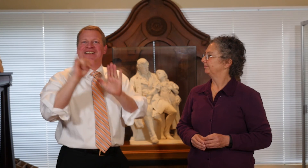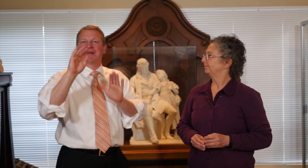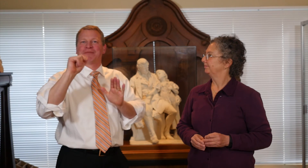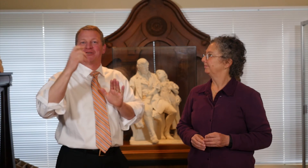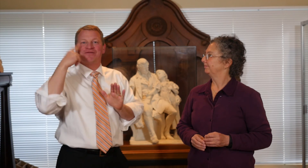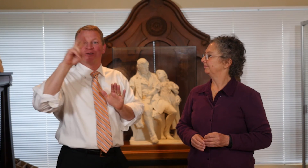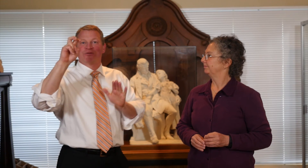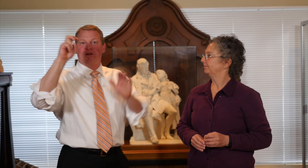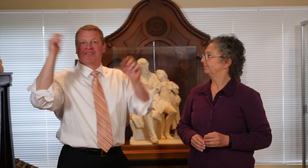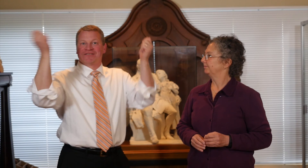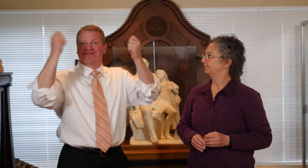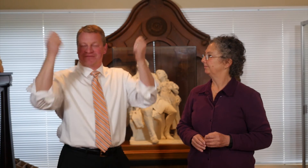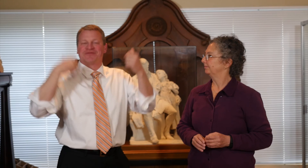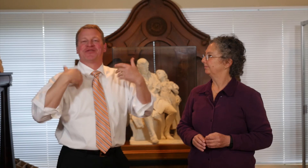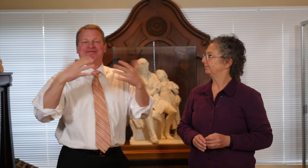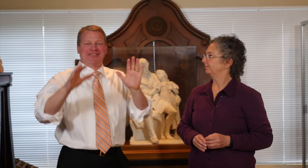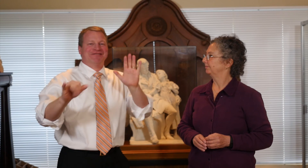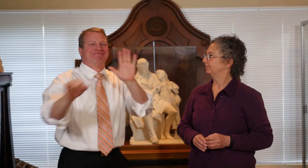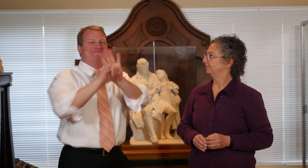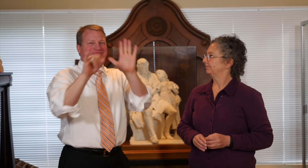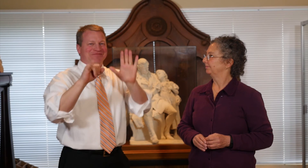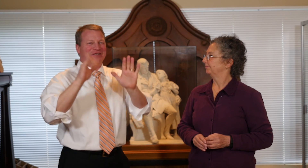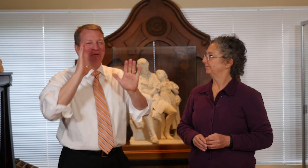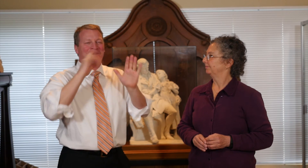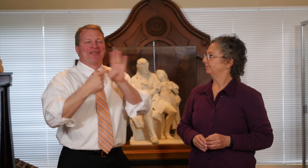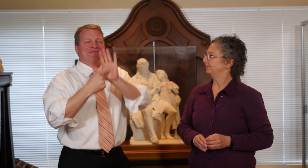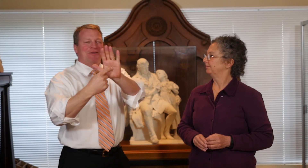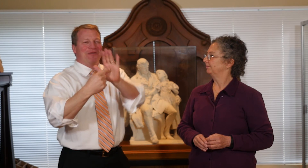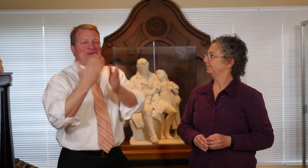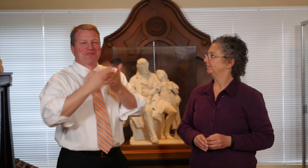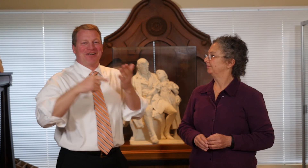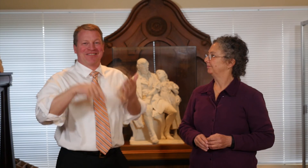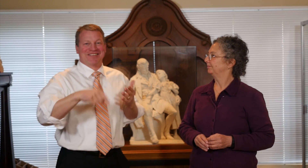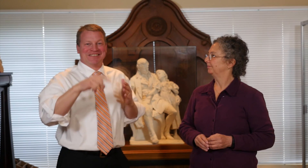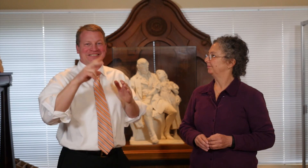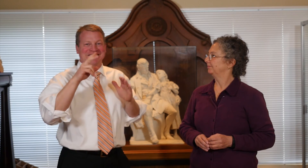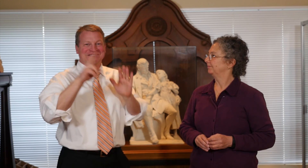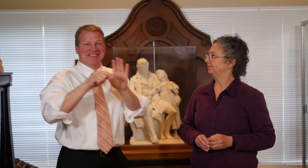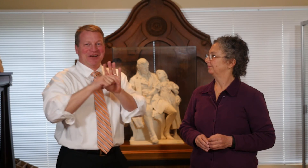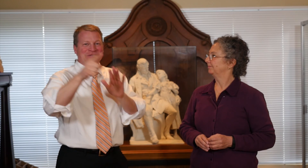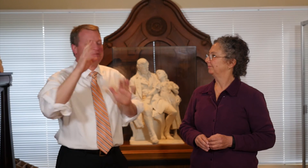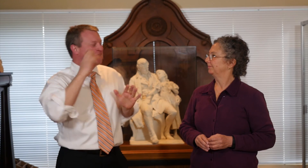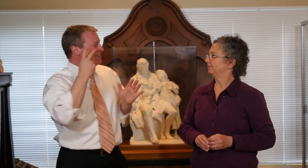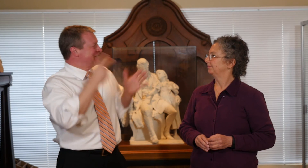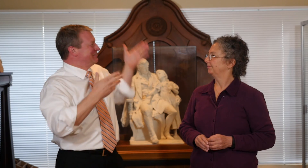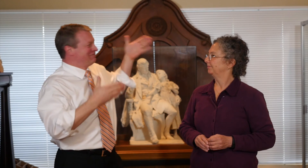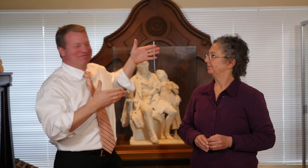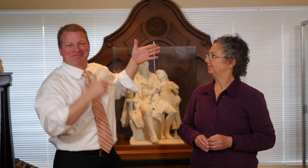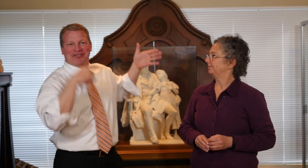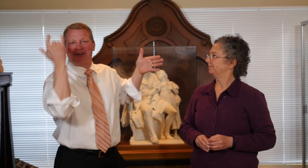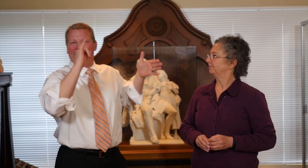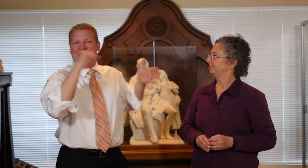has been considering a graphic image for our 200th Anniversary. In the next vlog we will